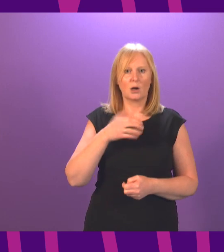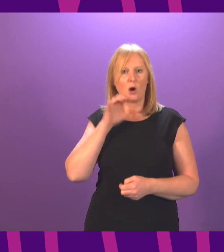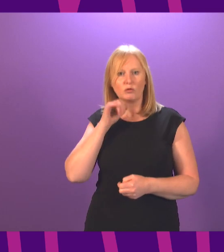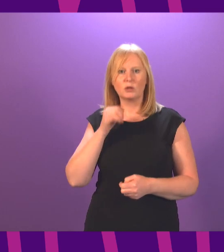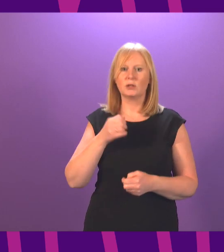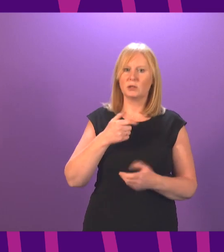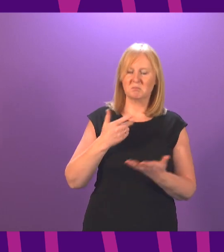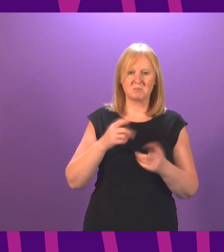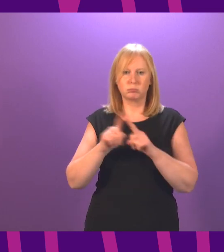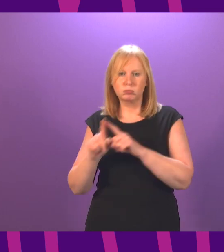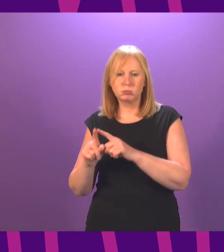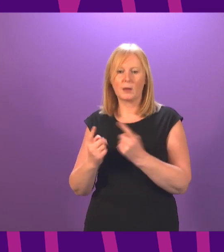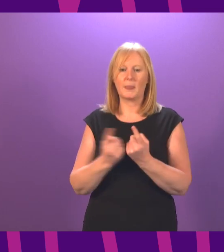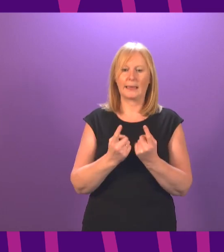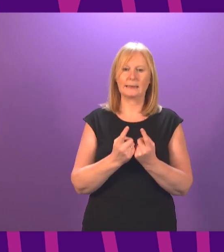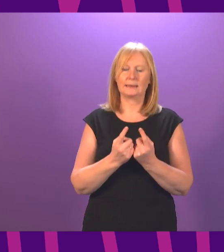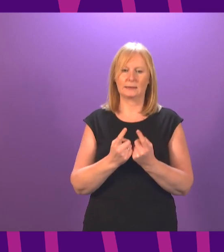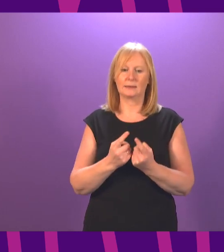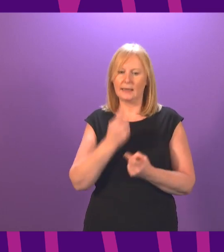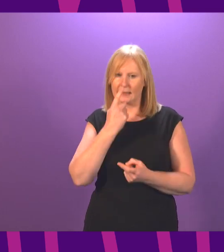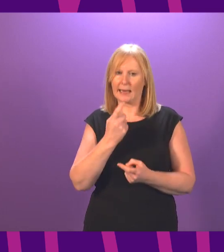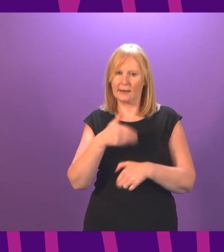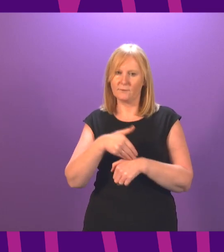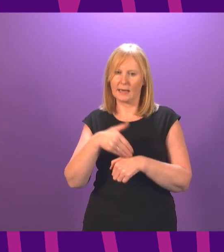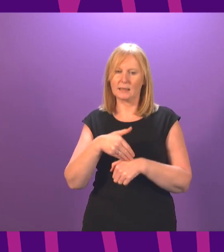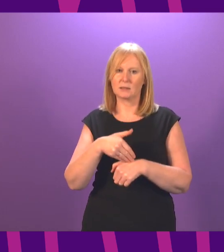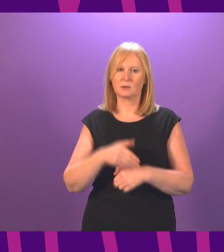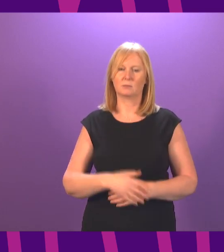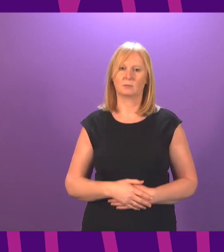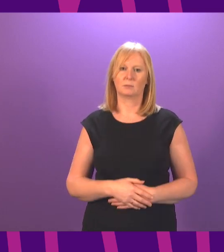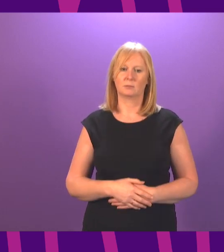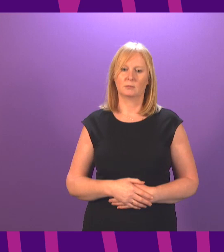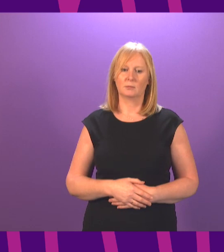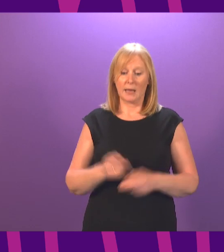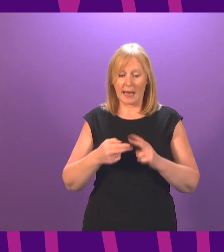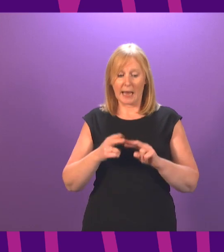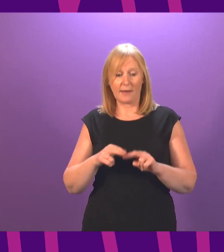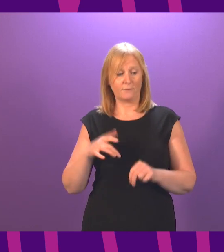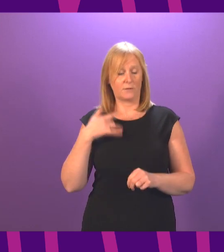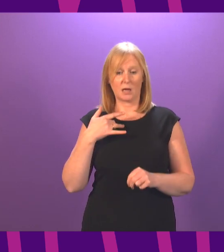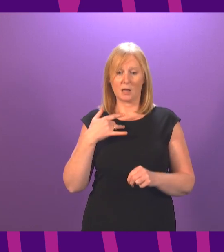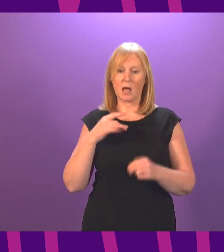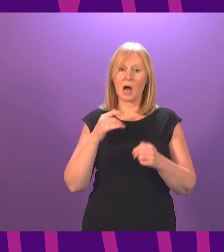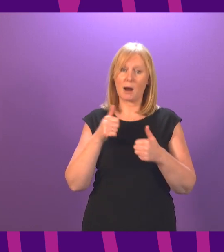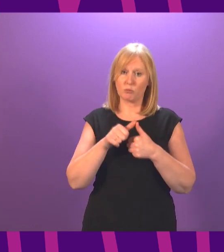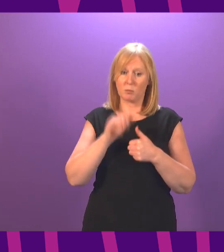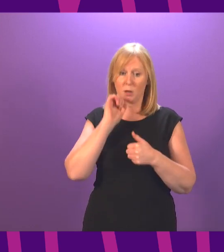can be avoided. If I think that it is necessary and appropriate to do so, I will send a note